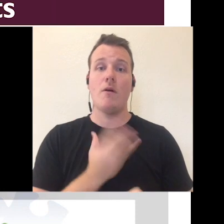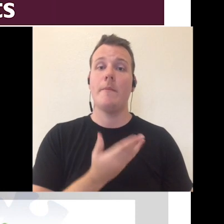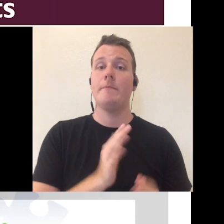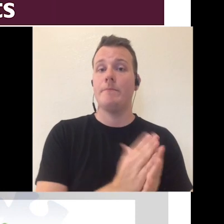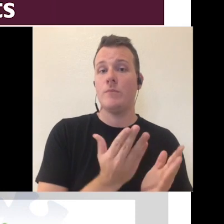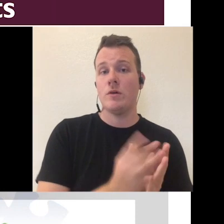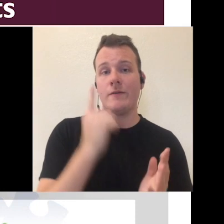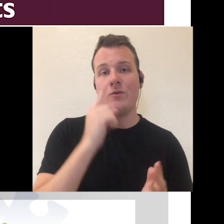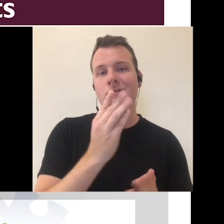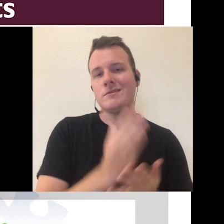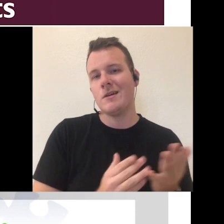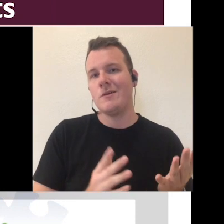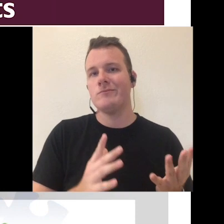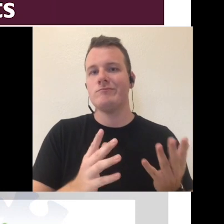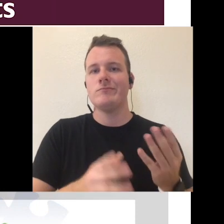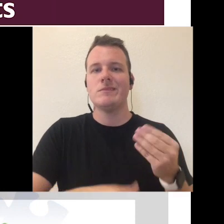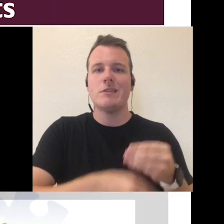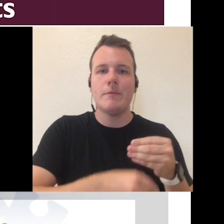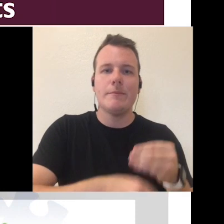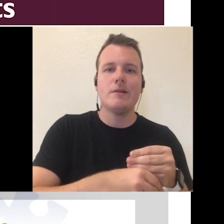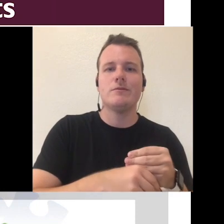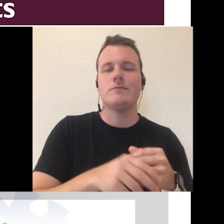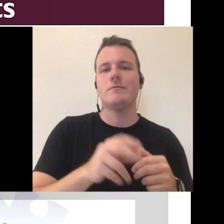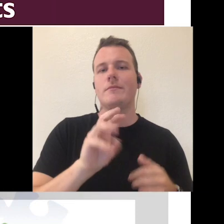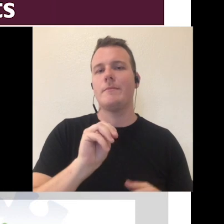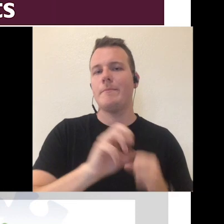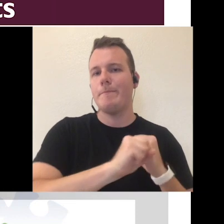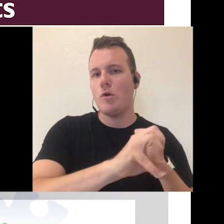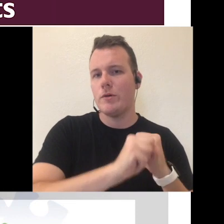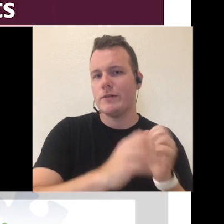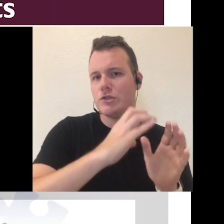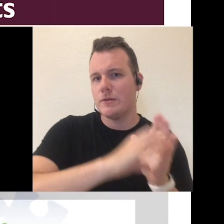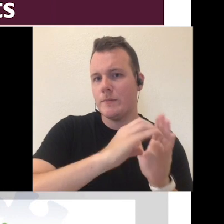to to use our book for some of the supplemental things like marketing